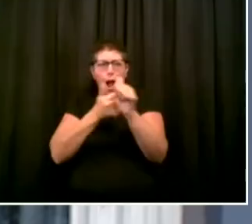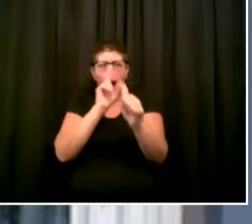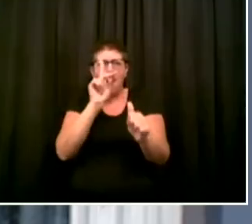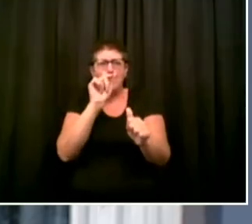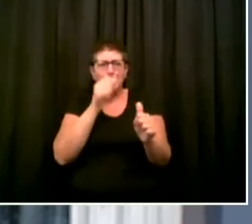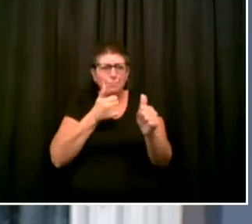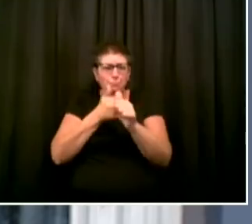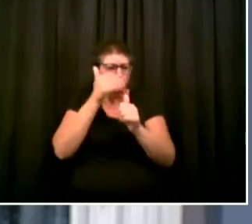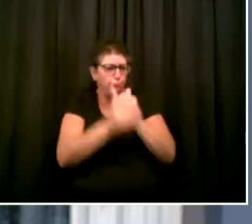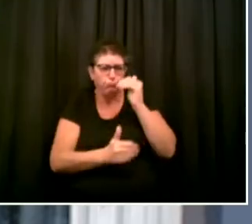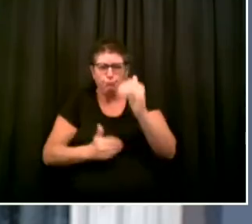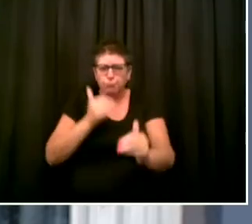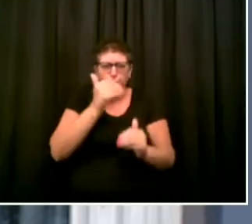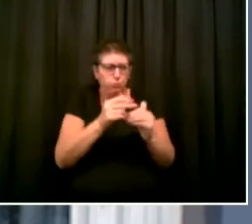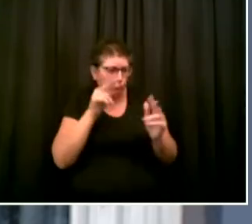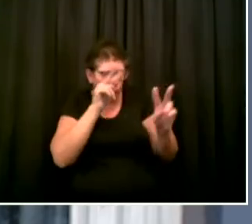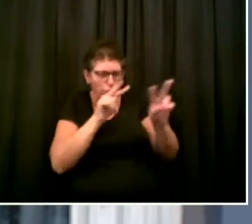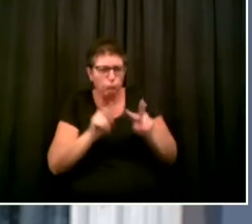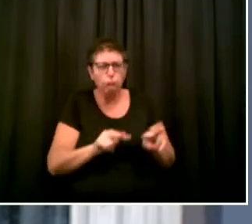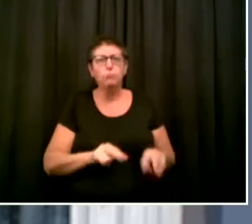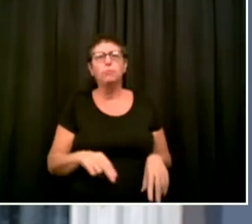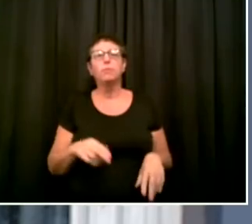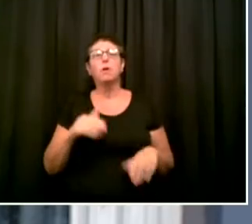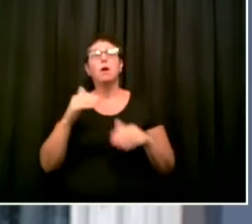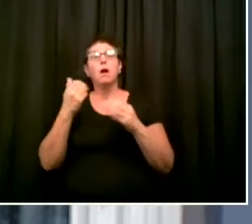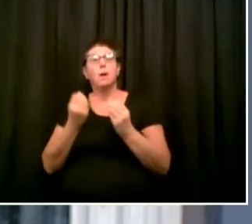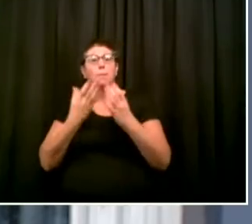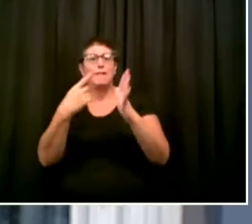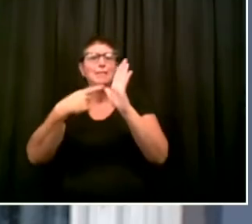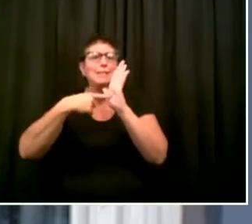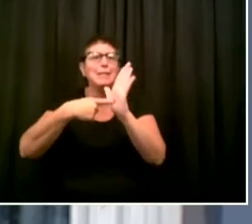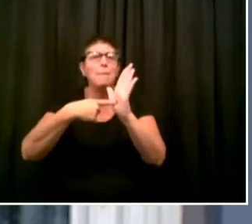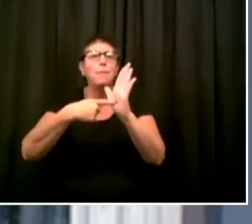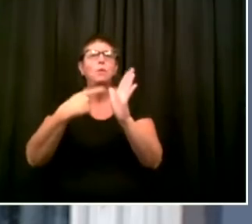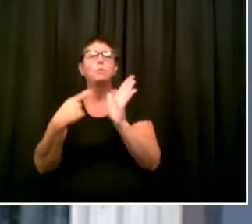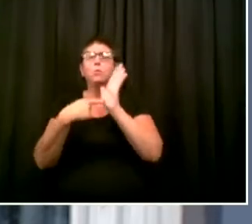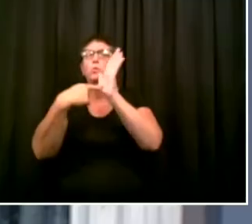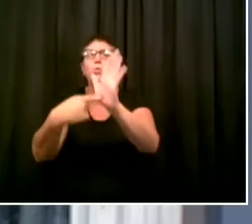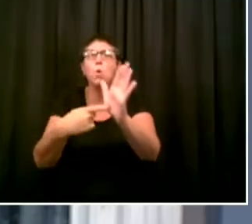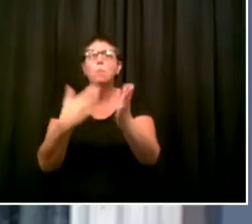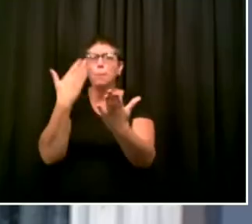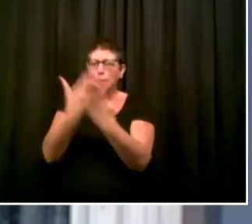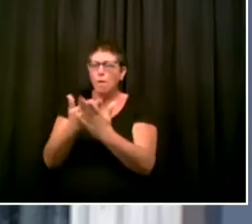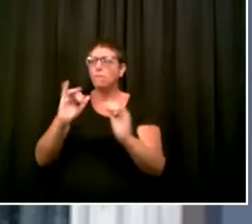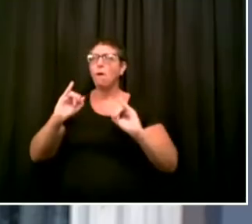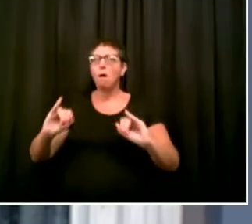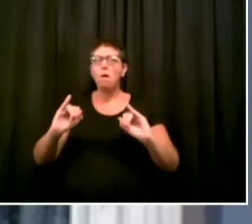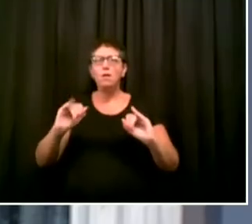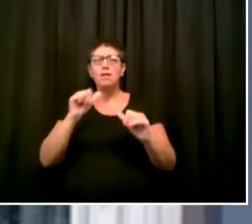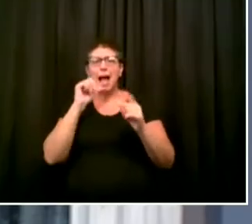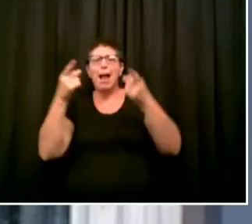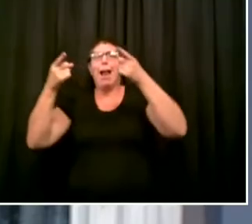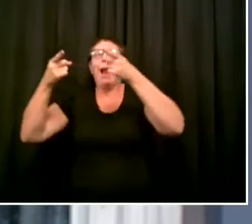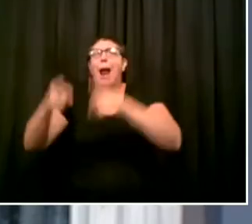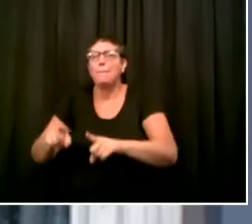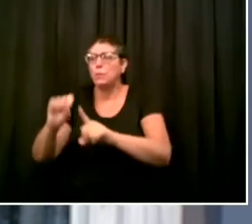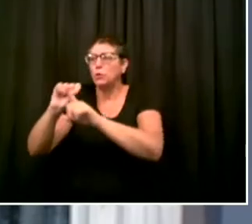STARTED PUTTI NG MORE AND MORE INFORMATION UP ON THAT OUTWARD FACING PAGE TELLING PEOPLE ABOUT OUR DISCIPLINE PROCESS. TELLIN GPEOPLE